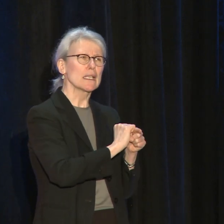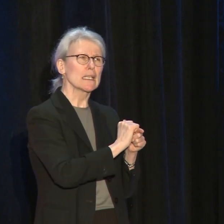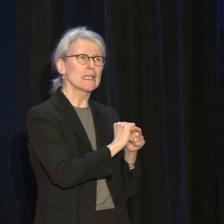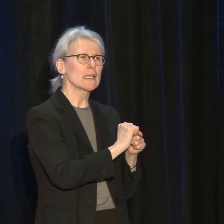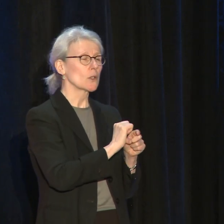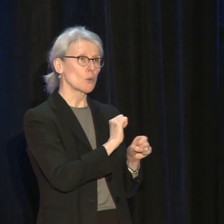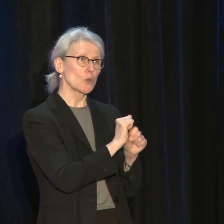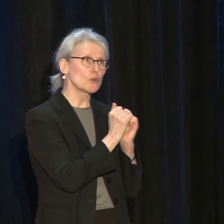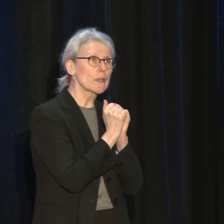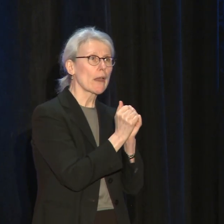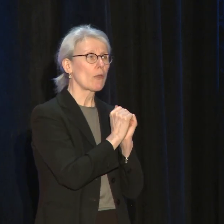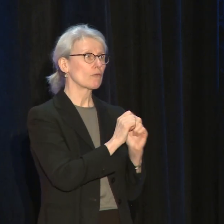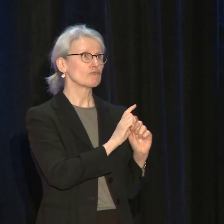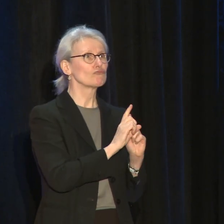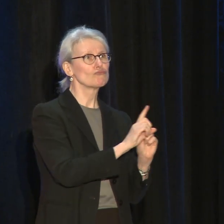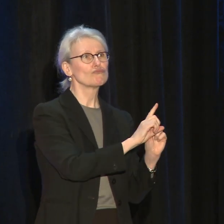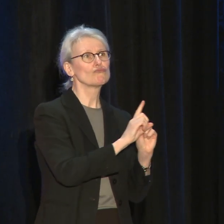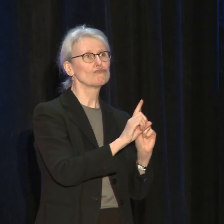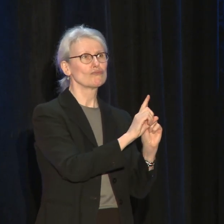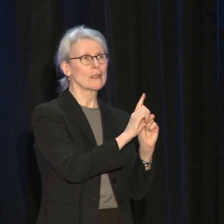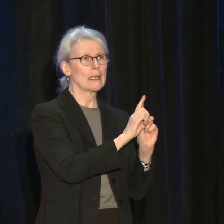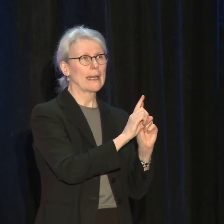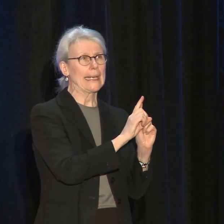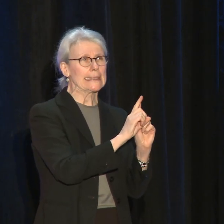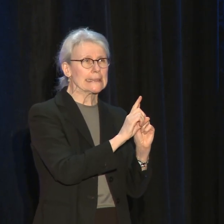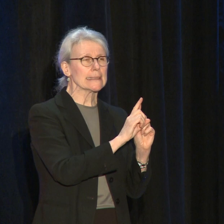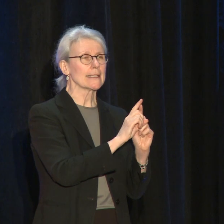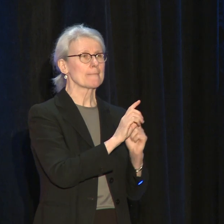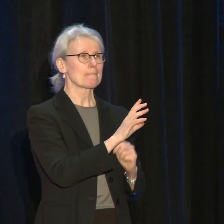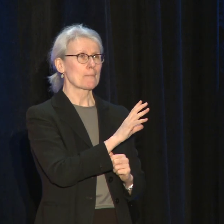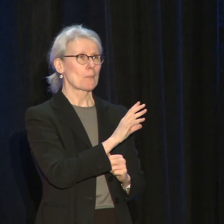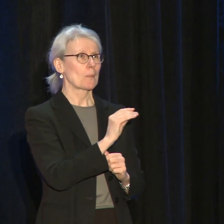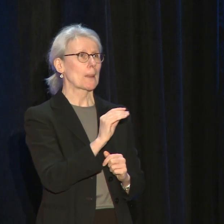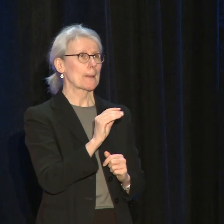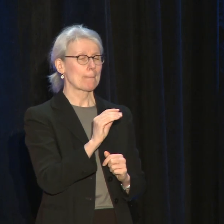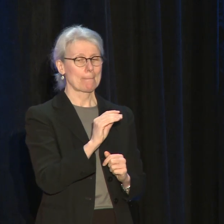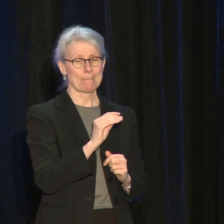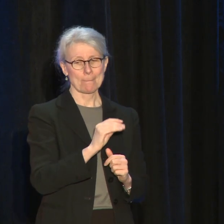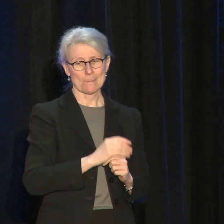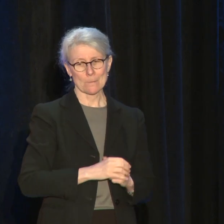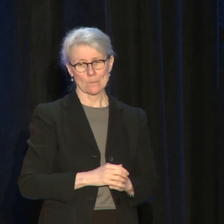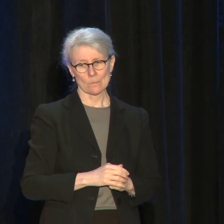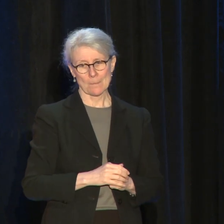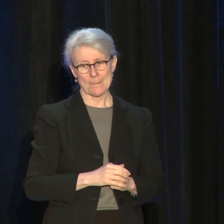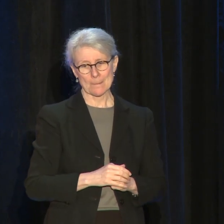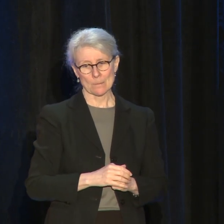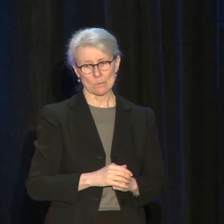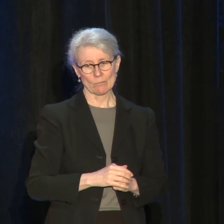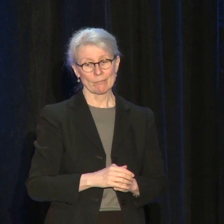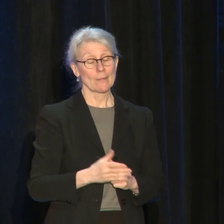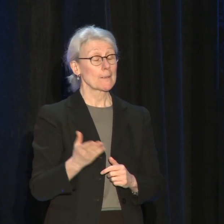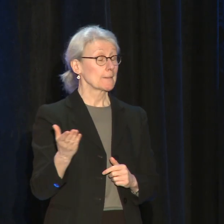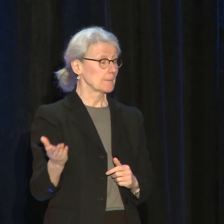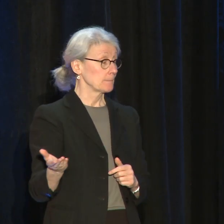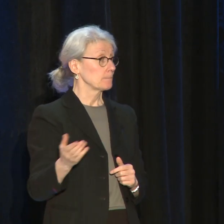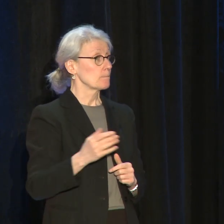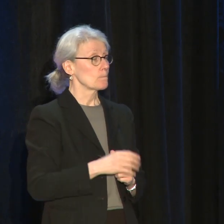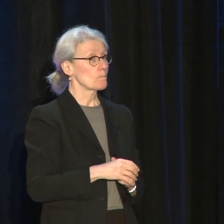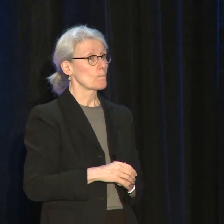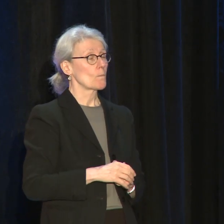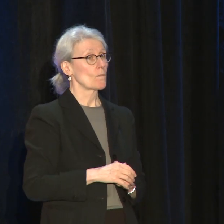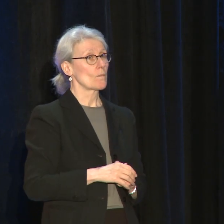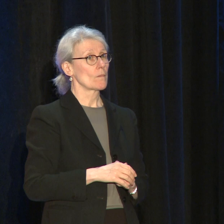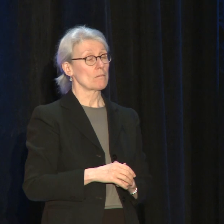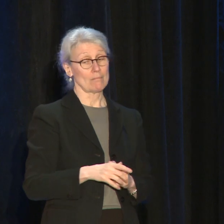formal contracts and there's also the, uh well, and in Canada as well, I don't know if you've